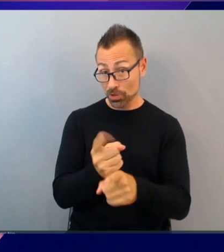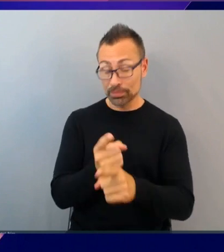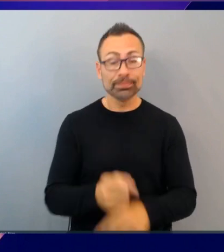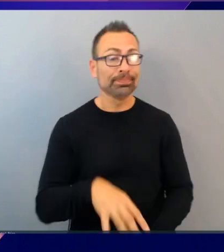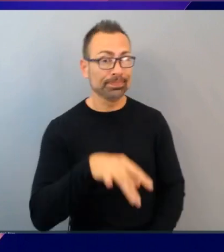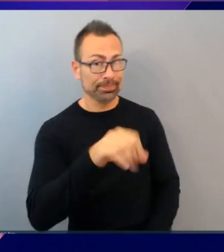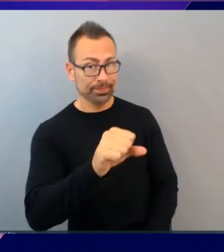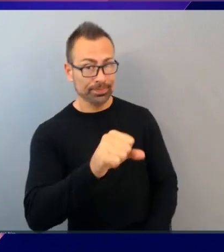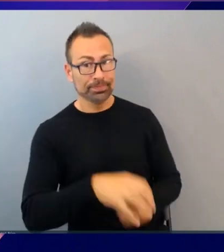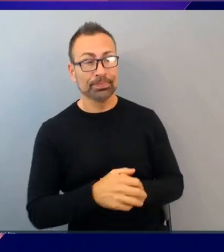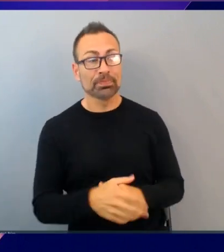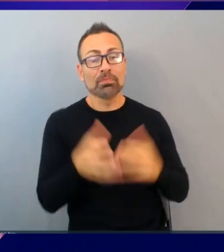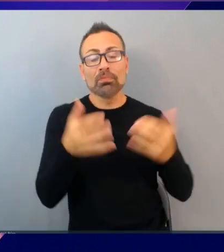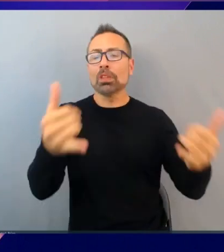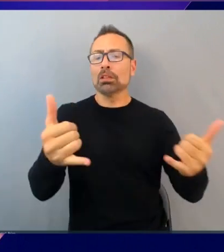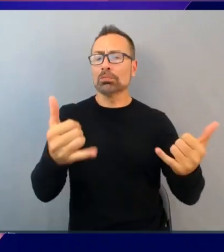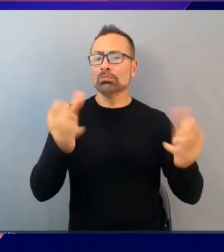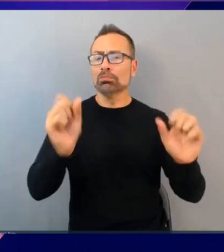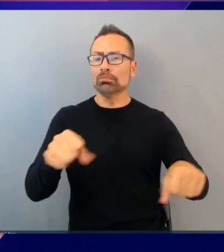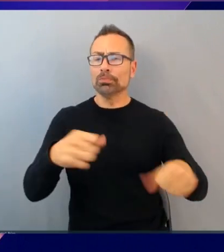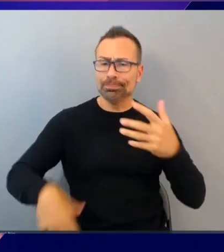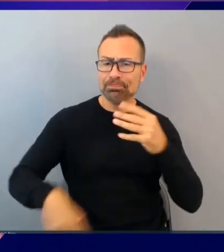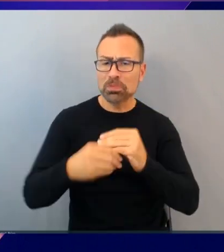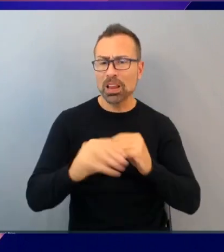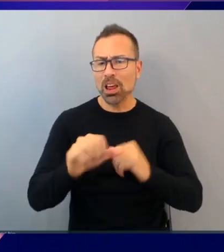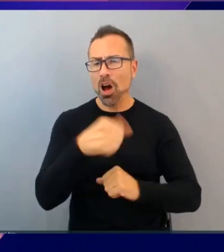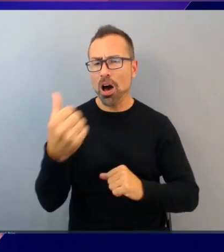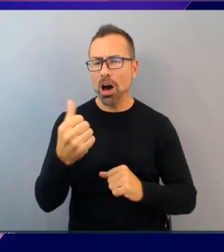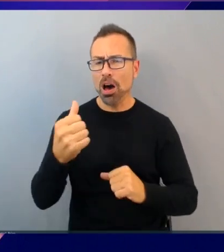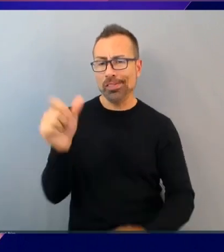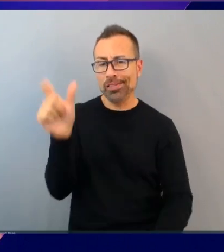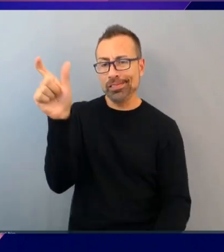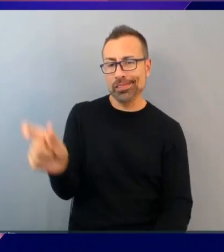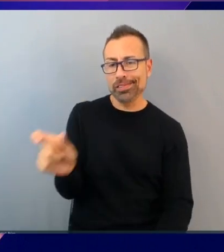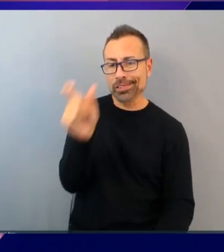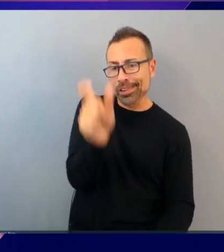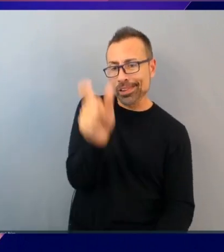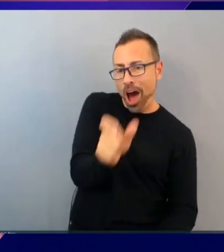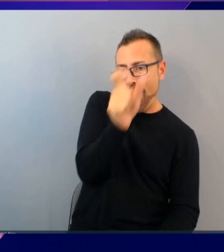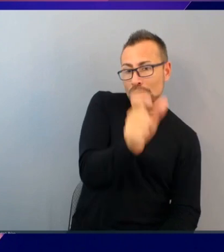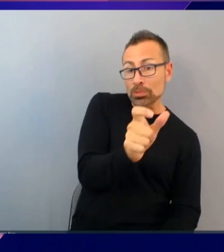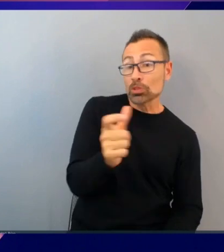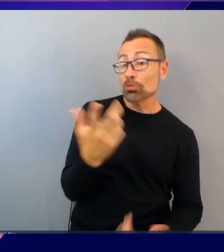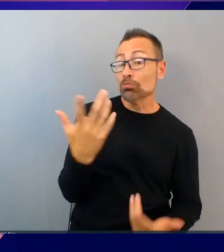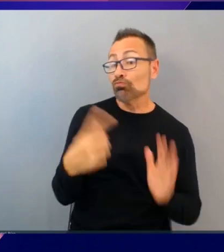other columns into this as well. So maybe we want to track the number of models they're using in the max usage,